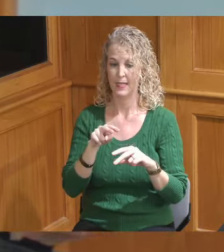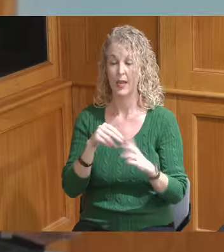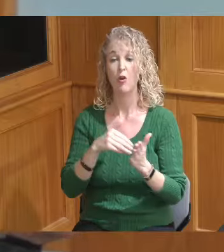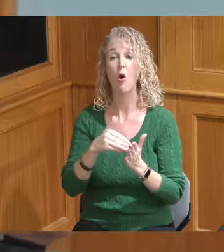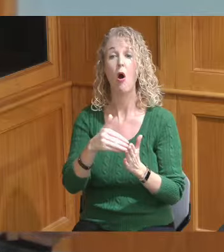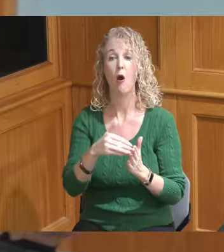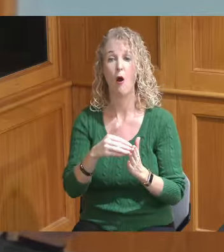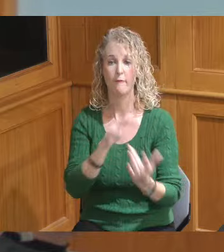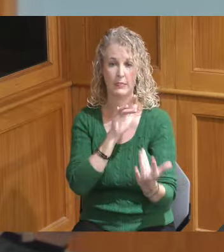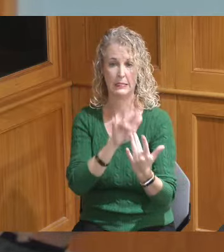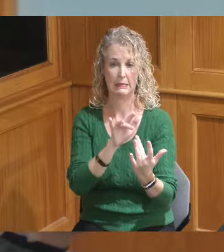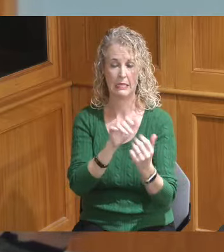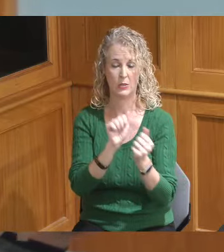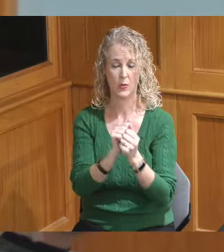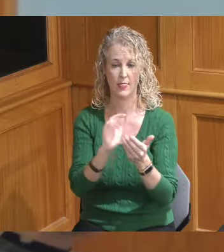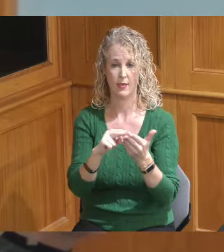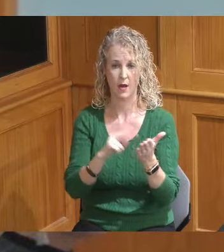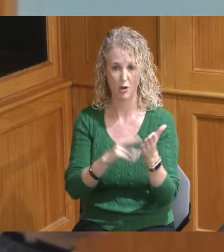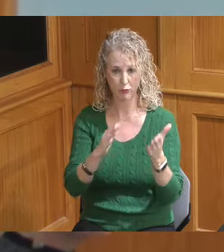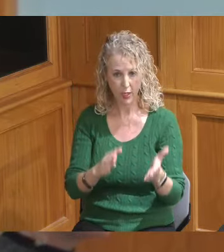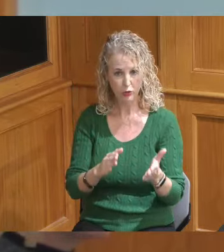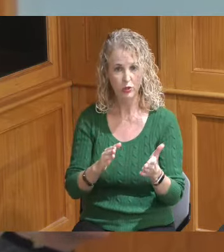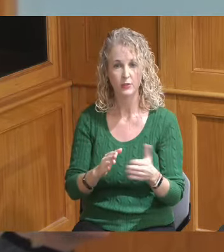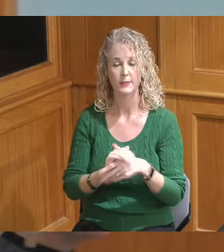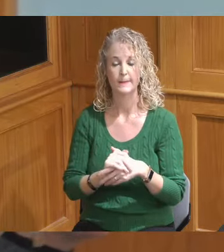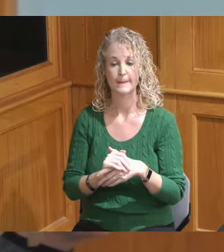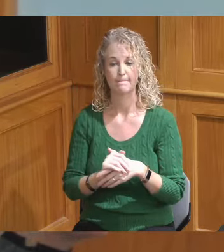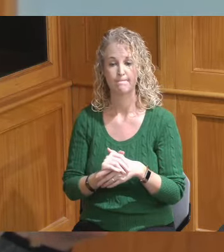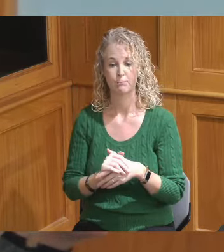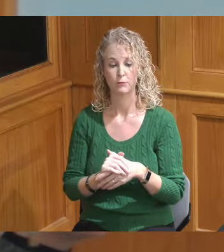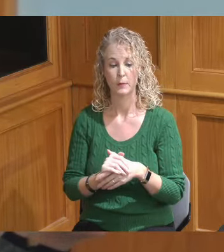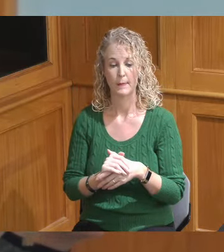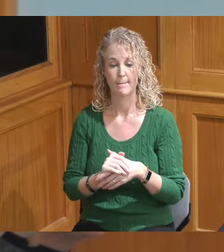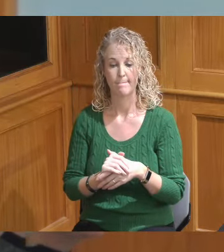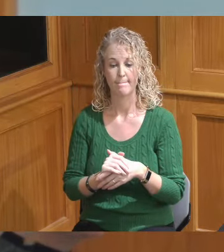where their cost estimates are coming from and reviewing those very closely. we don't have a